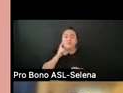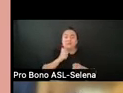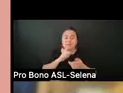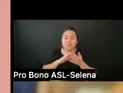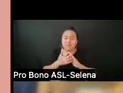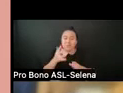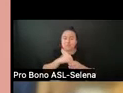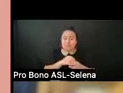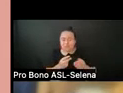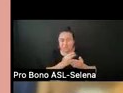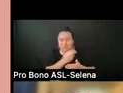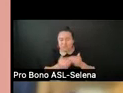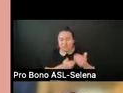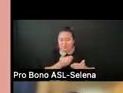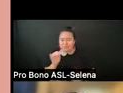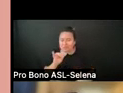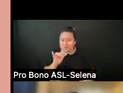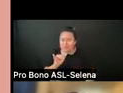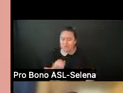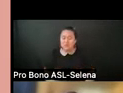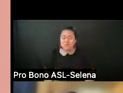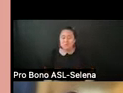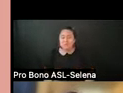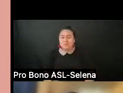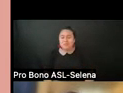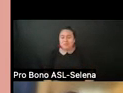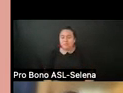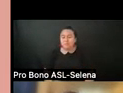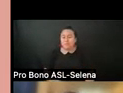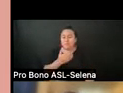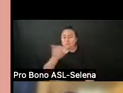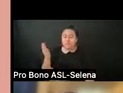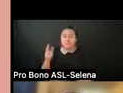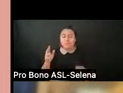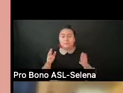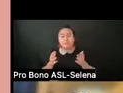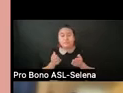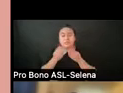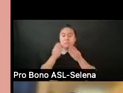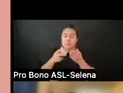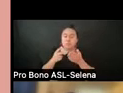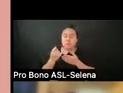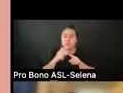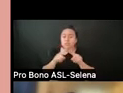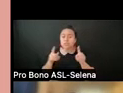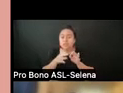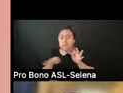I do want to mention those of you who are submitting projects in different languages, subtitles will